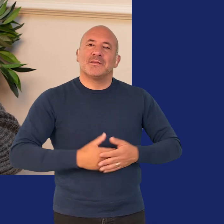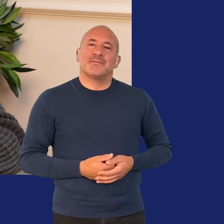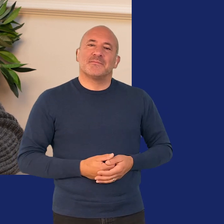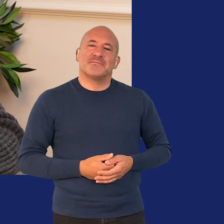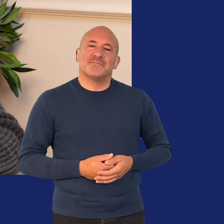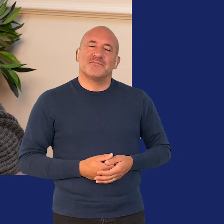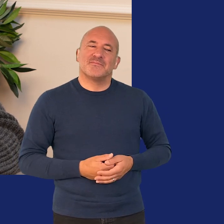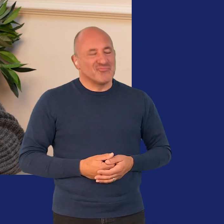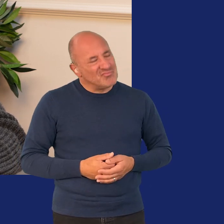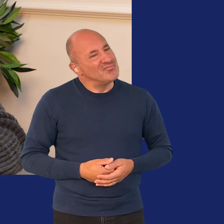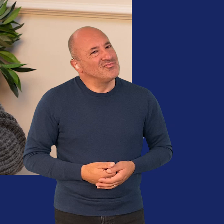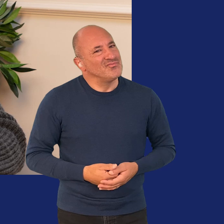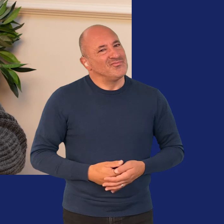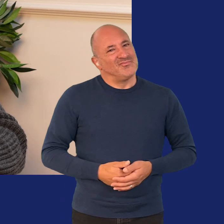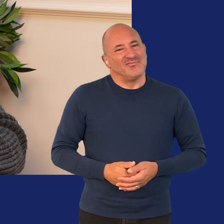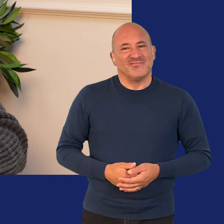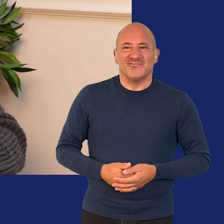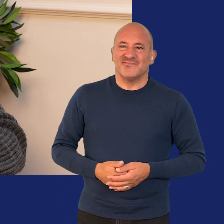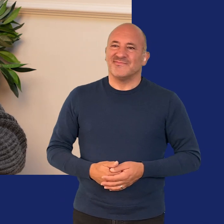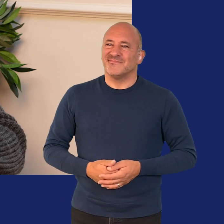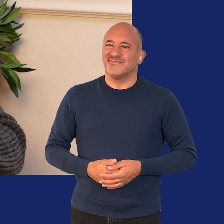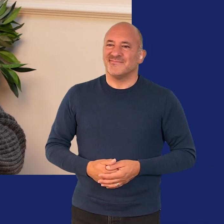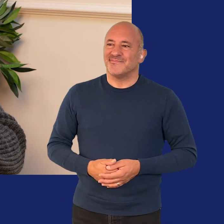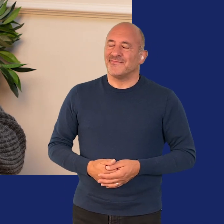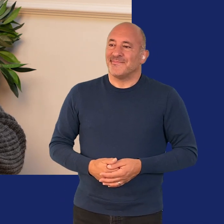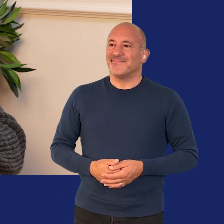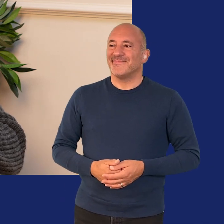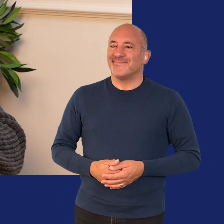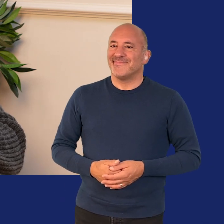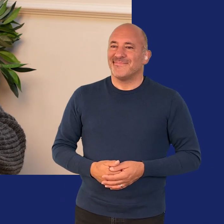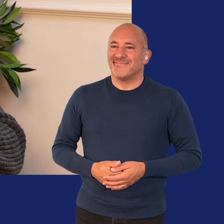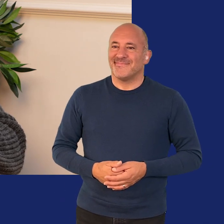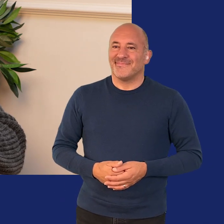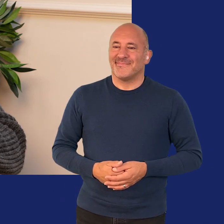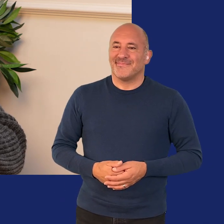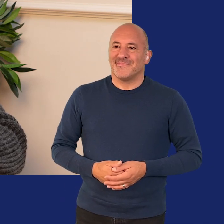like allowing those people to have, um, the